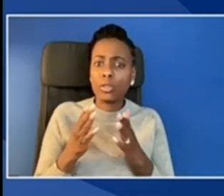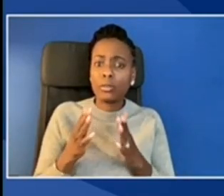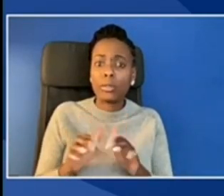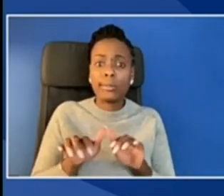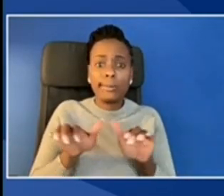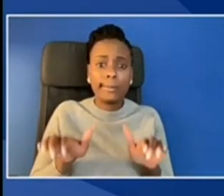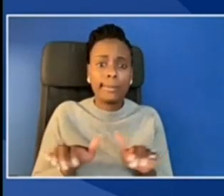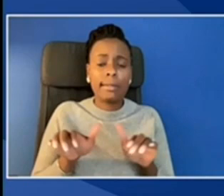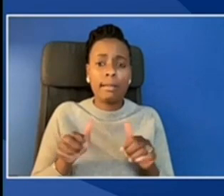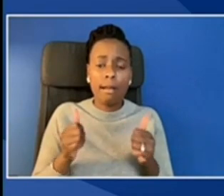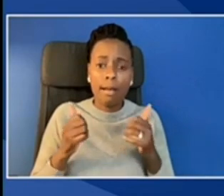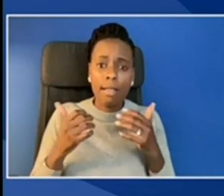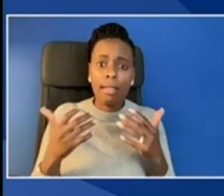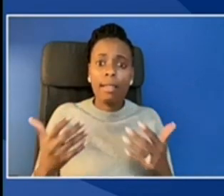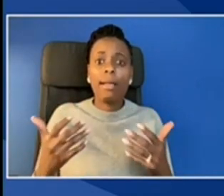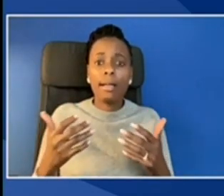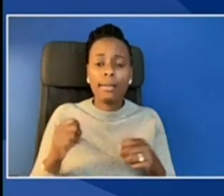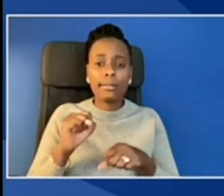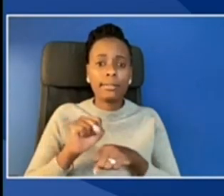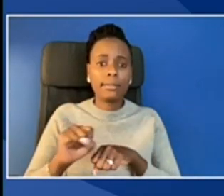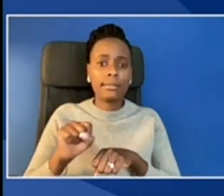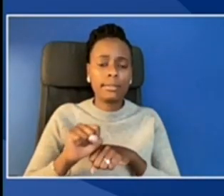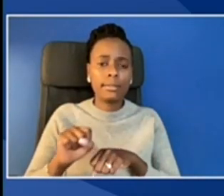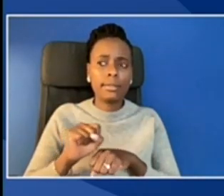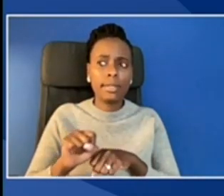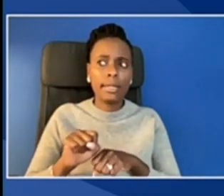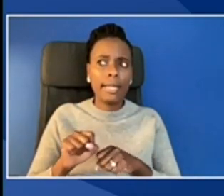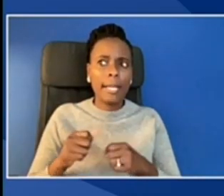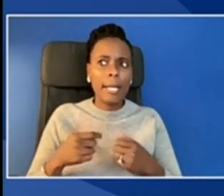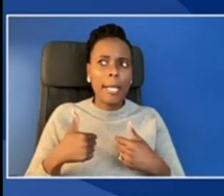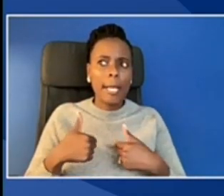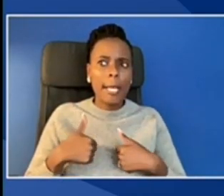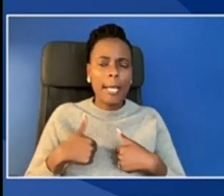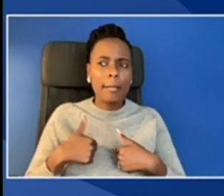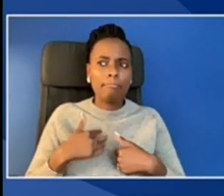I question whether they are always